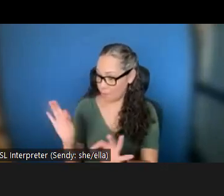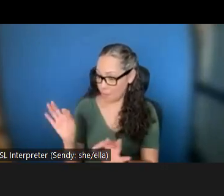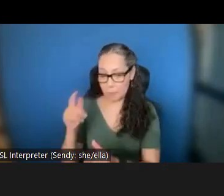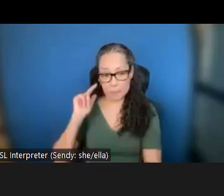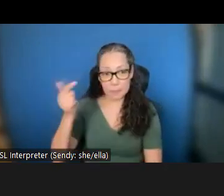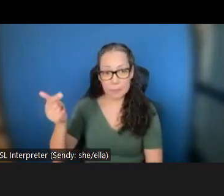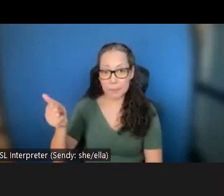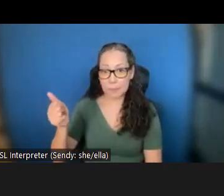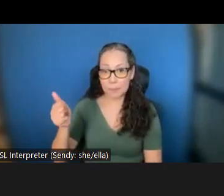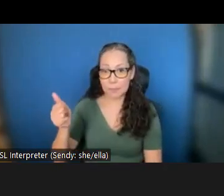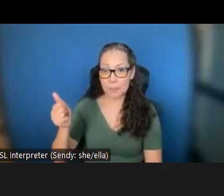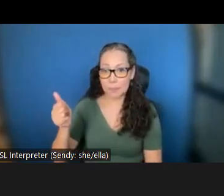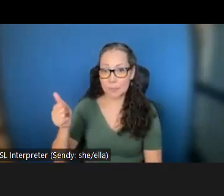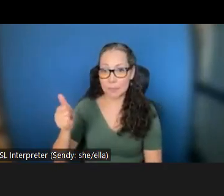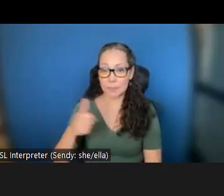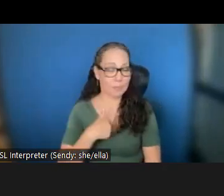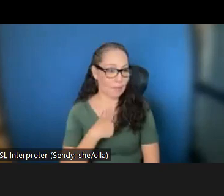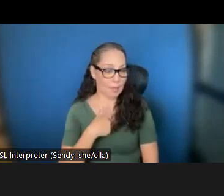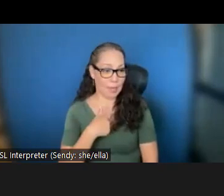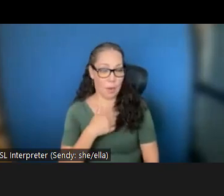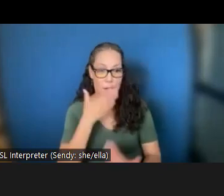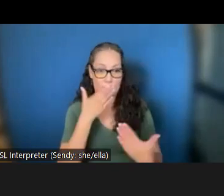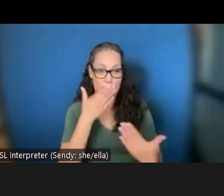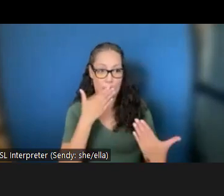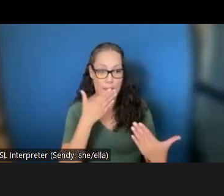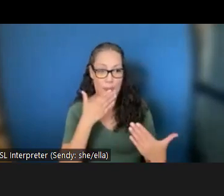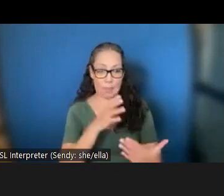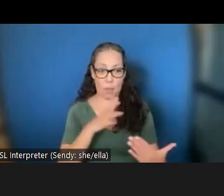if Joe's on the line but I just want to thank the committee and manat for all the work that